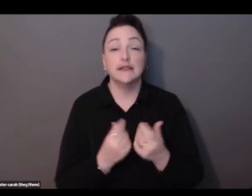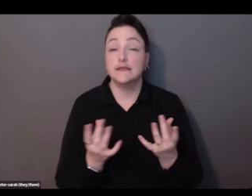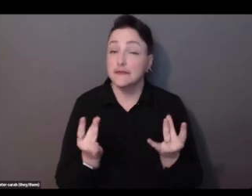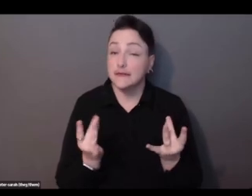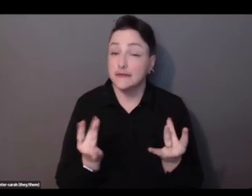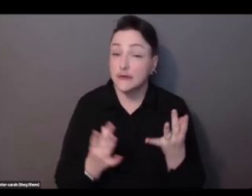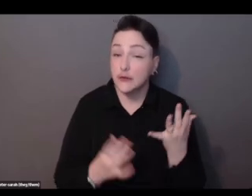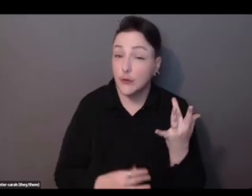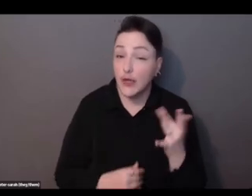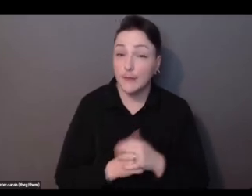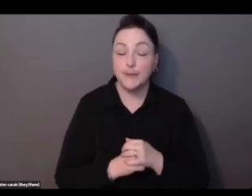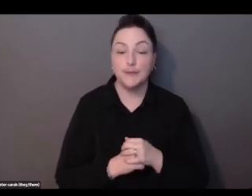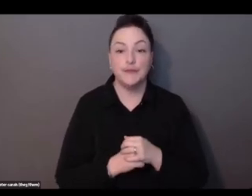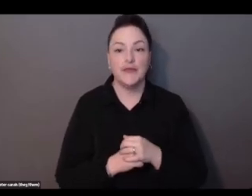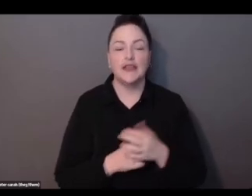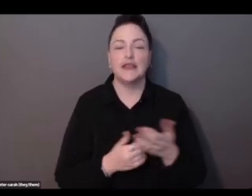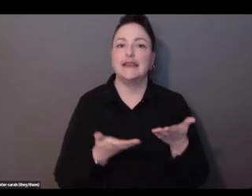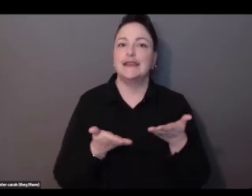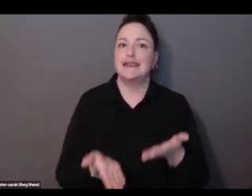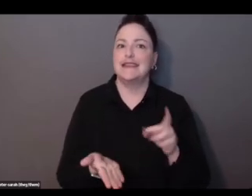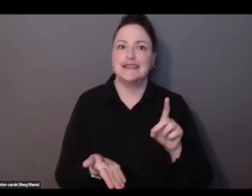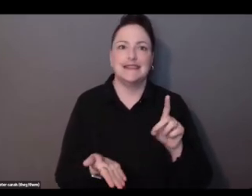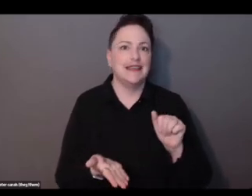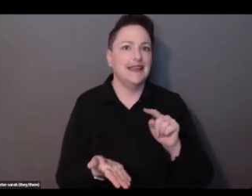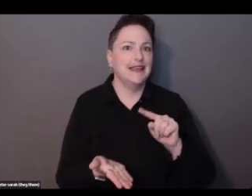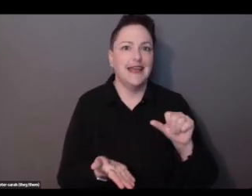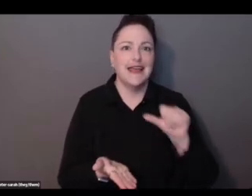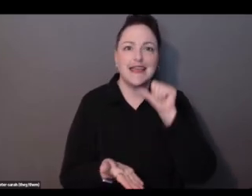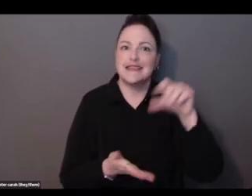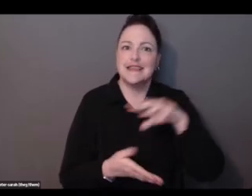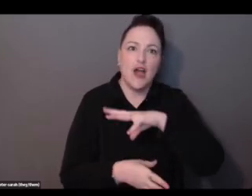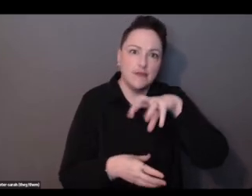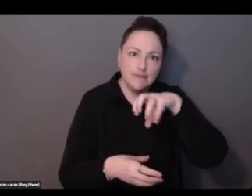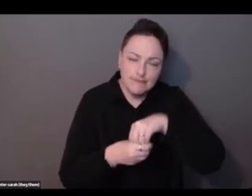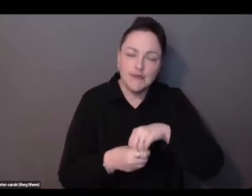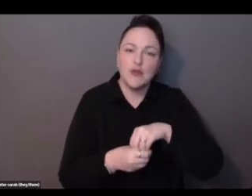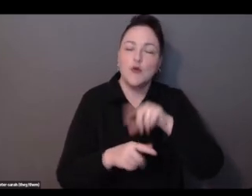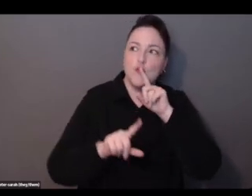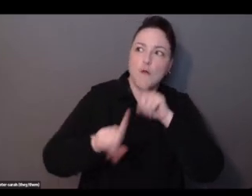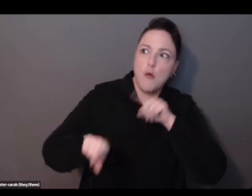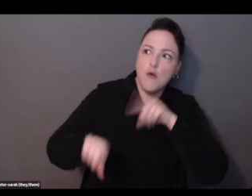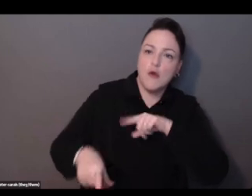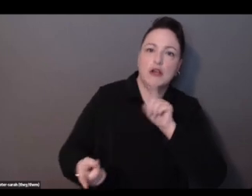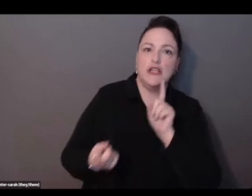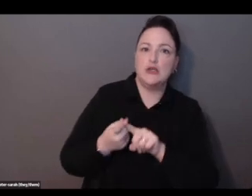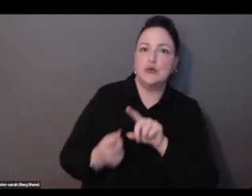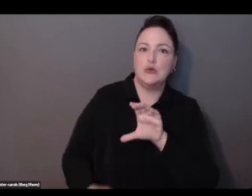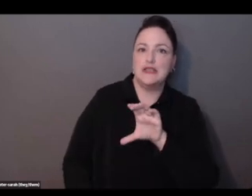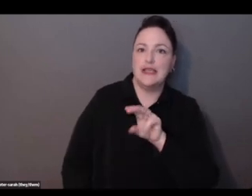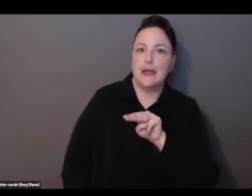is not getting reported into CMS into this T-MSIS system accurately.